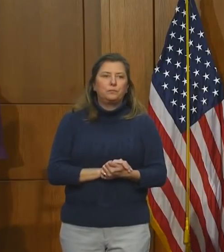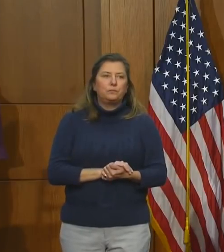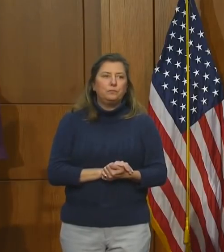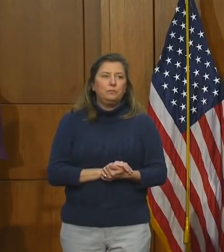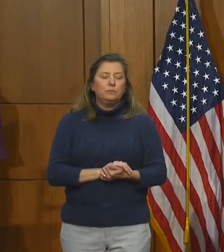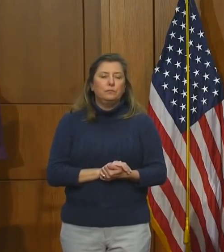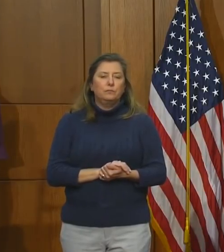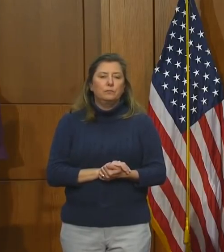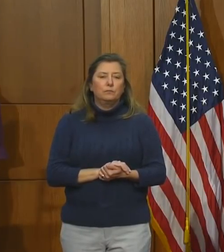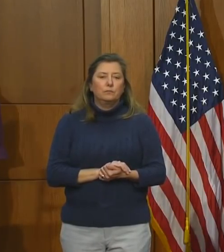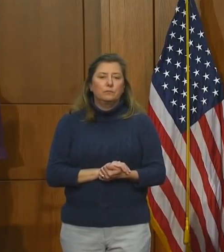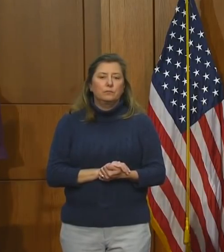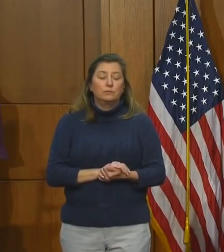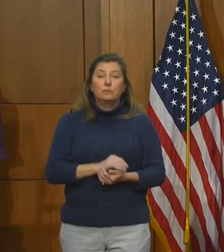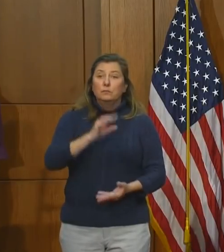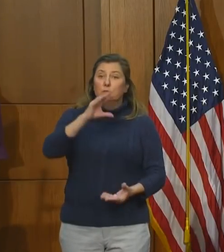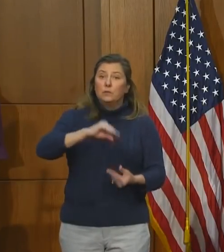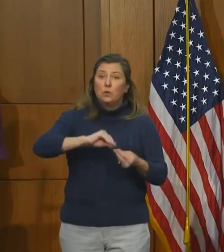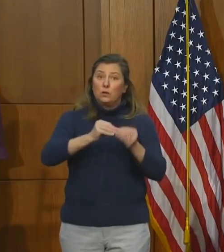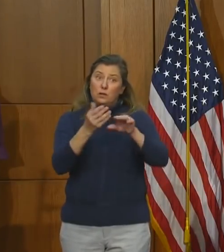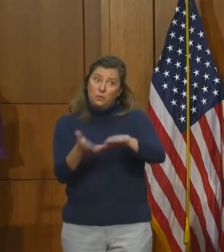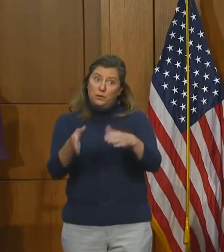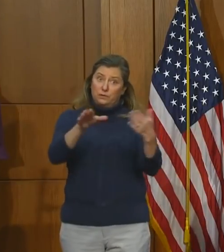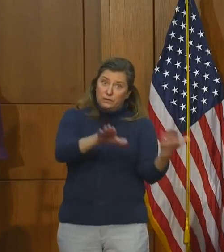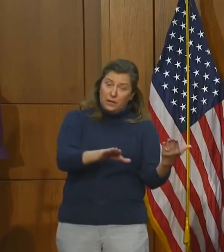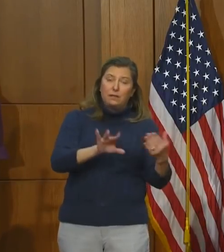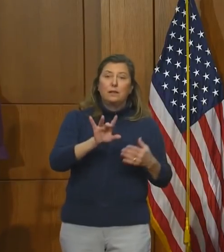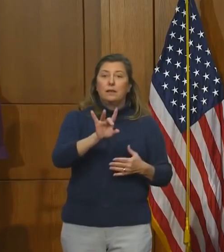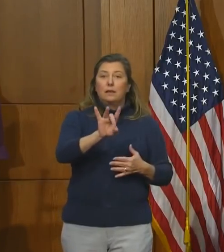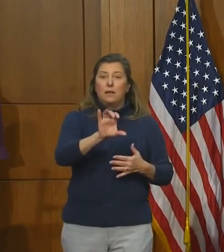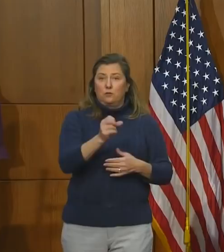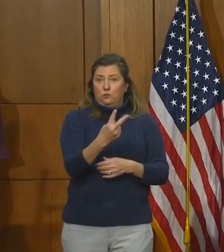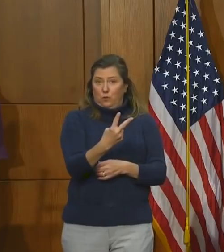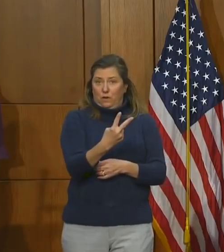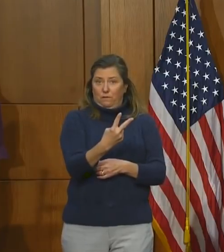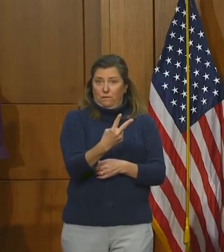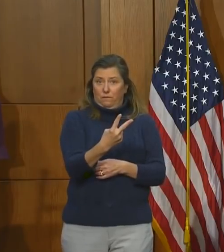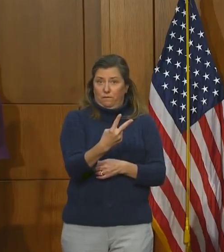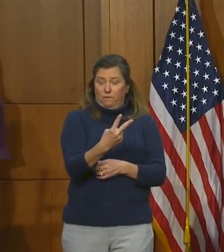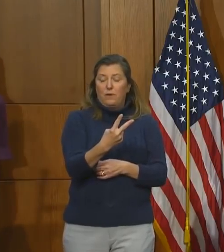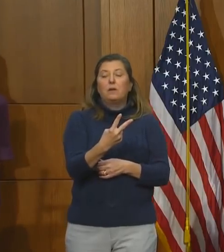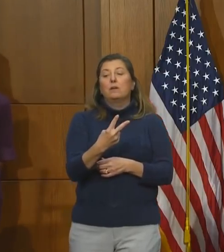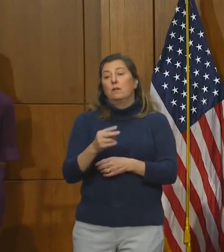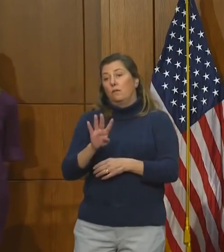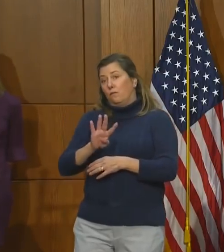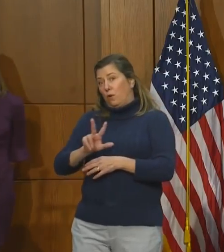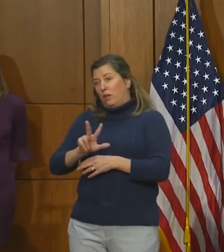CASES AT SEVEN HUNDRED AND SEVENTY TWO NEW CASES IN THE- TWENTY FOUR HOUR REPORTING